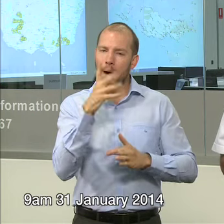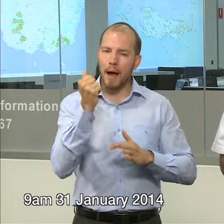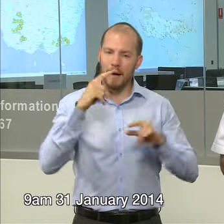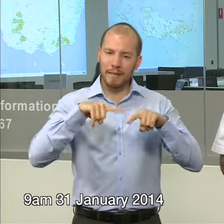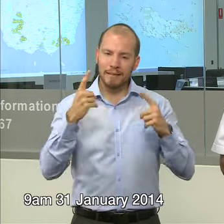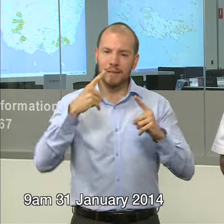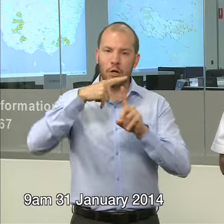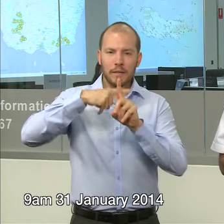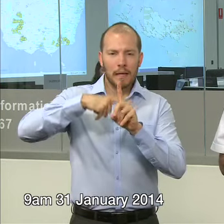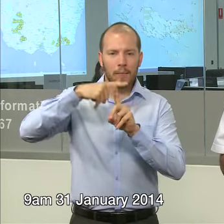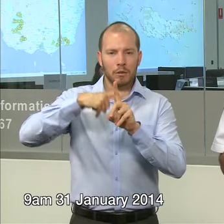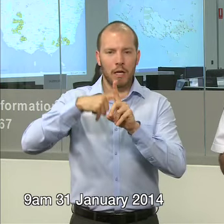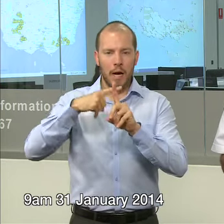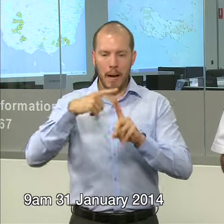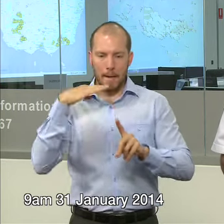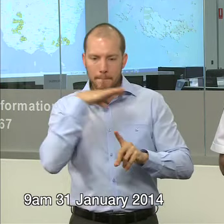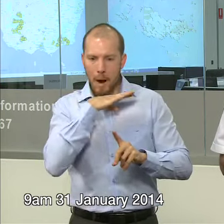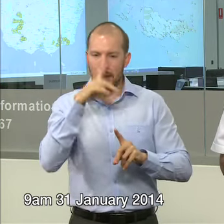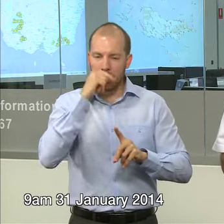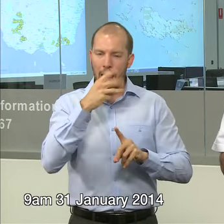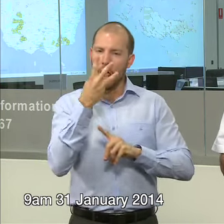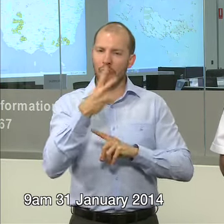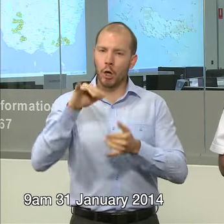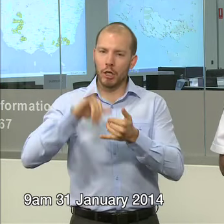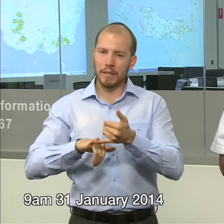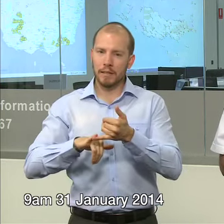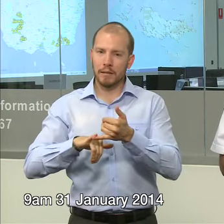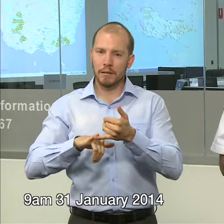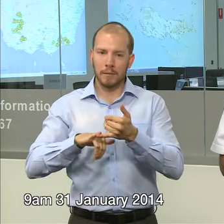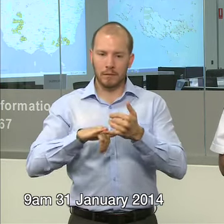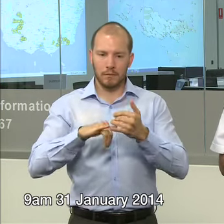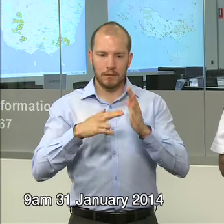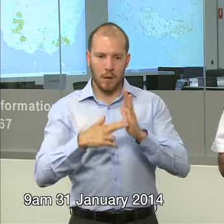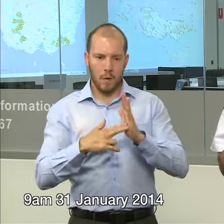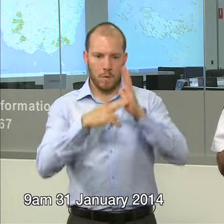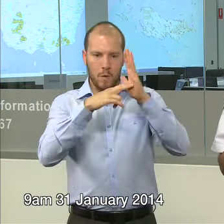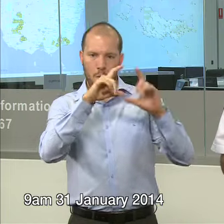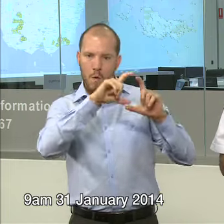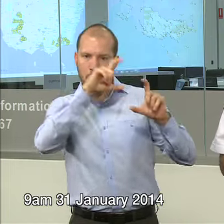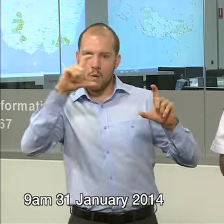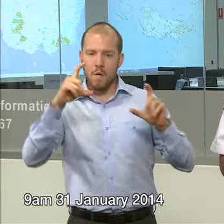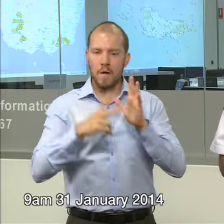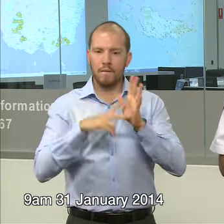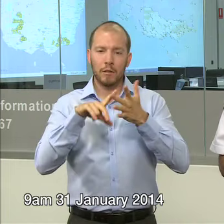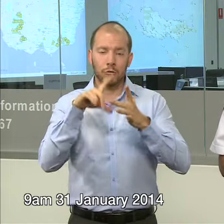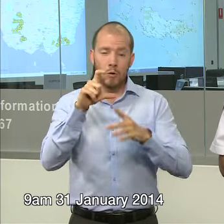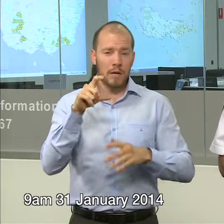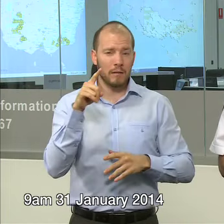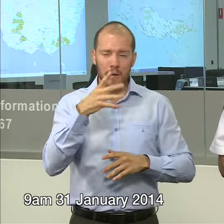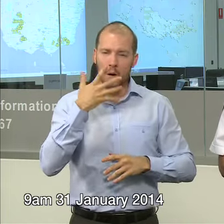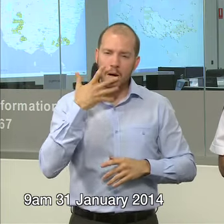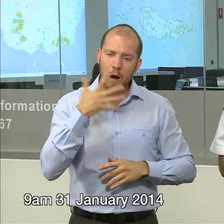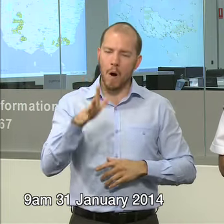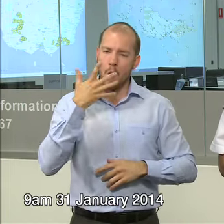parts, in Melbourne, it can be in the low 30s and all of a sudden you look over the Great Divide and you see this heat plus heat plus heat.